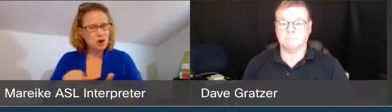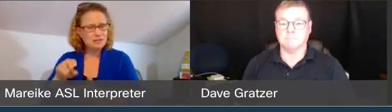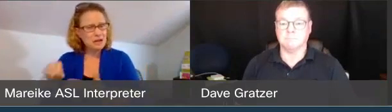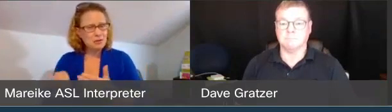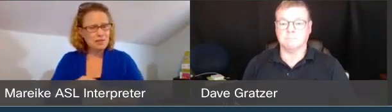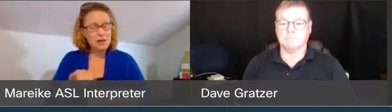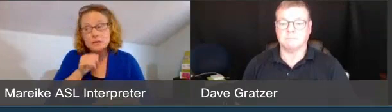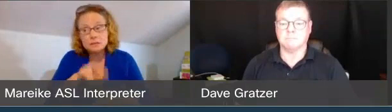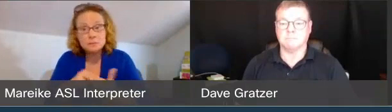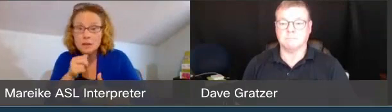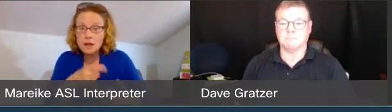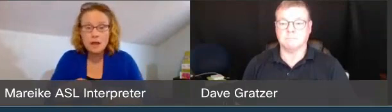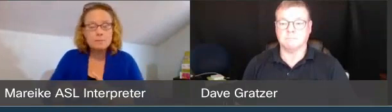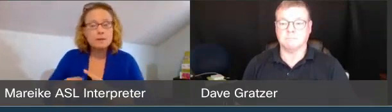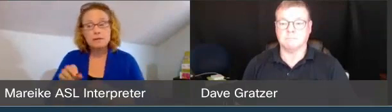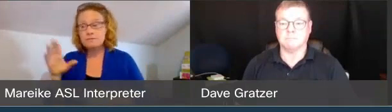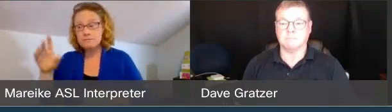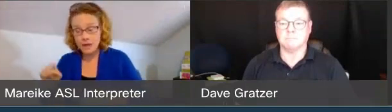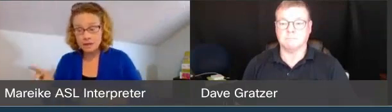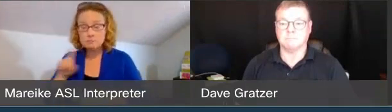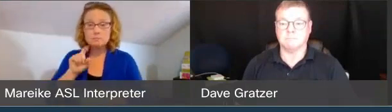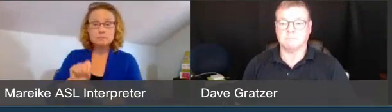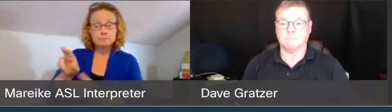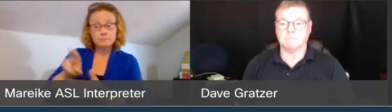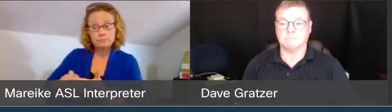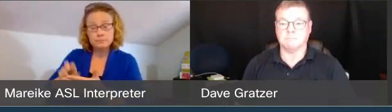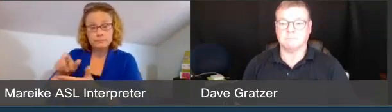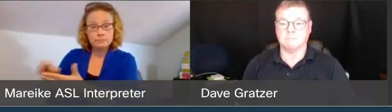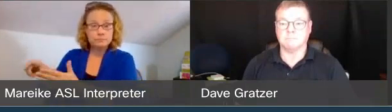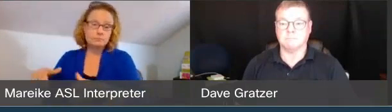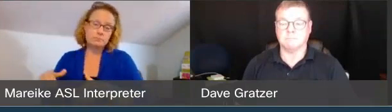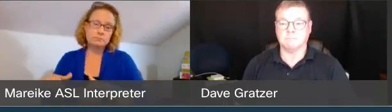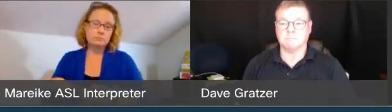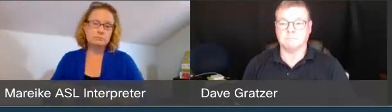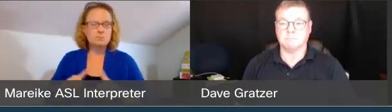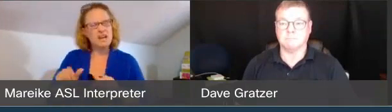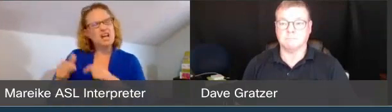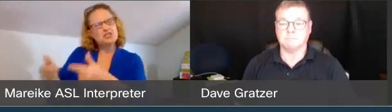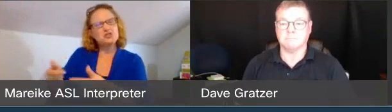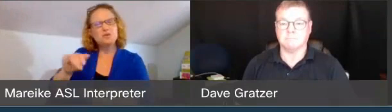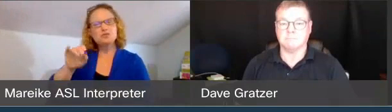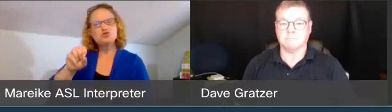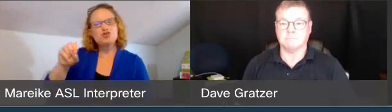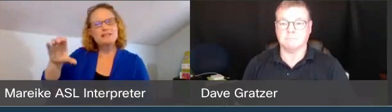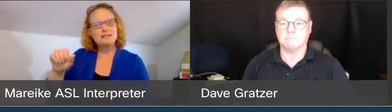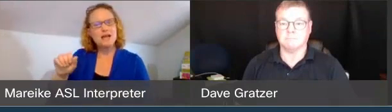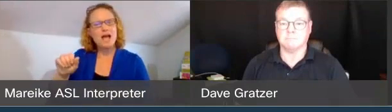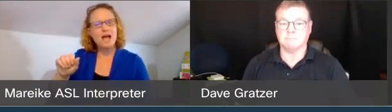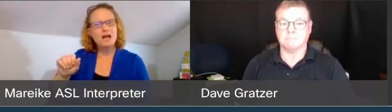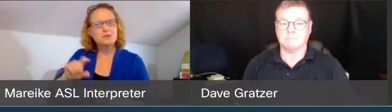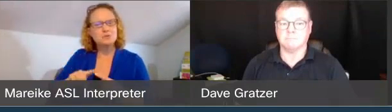FACT literature catch up there. But as I said, let me turn it over to Jessica to talk maybe